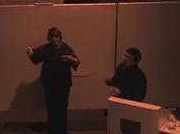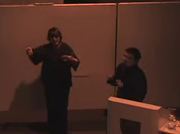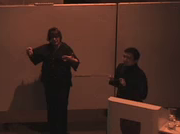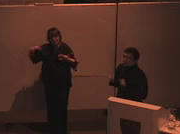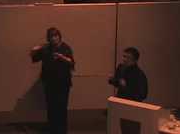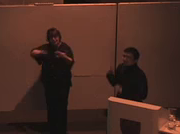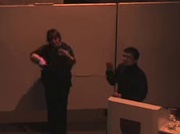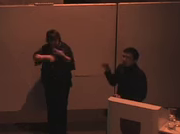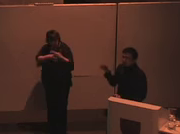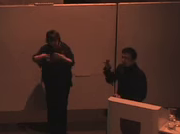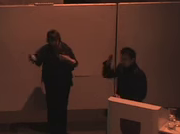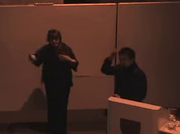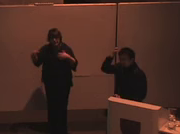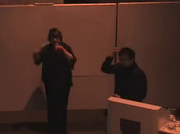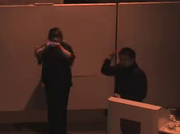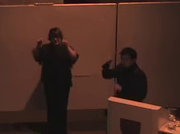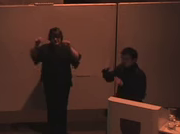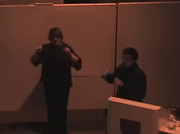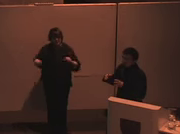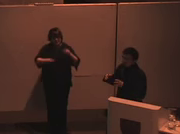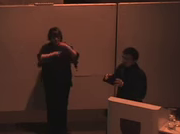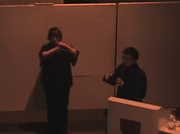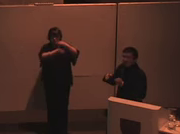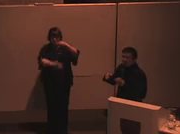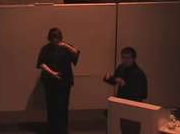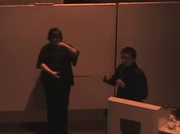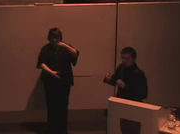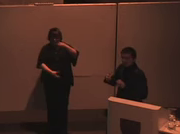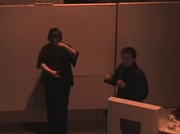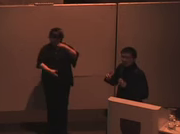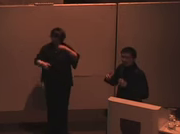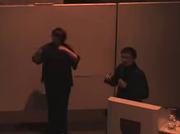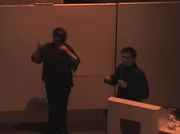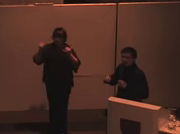So in here, the modern architecture, the space,